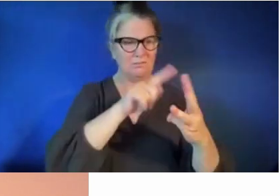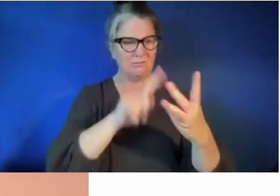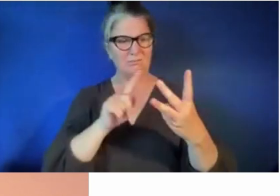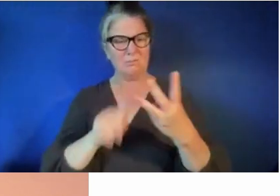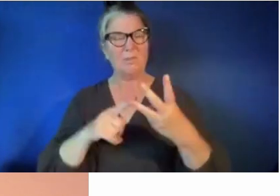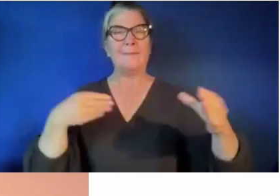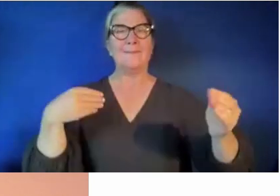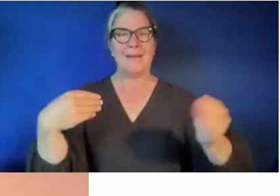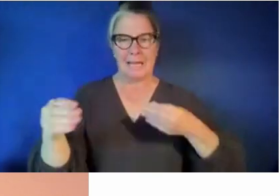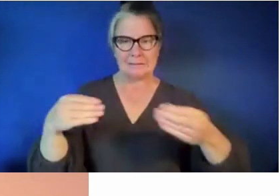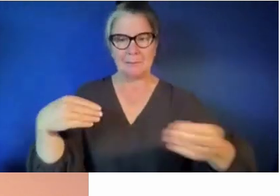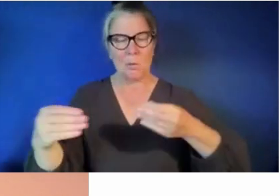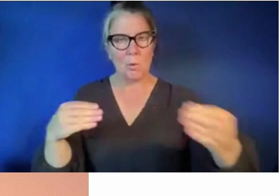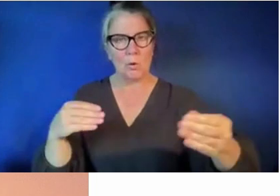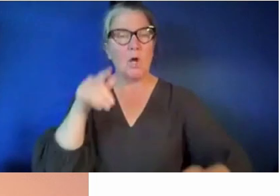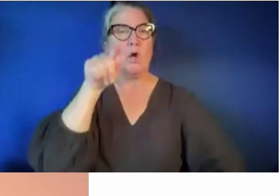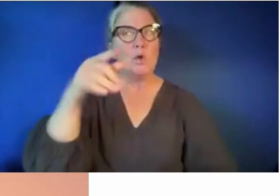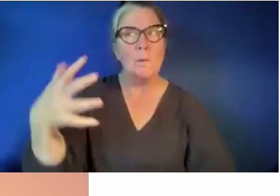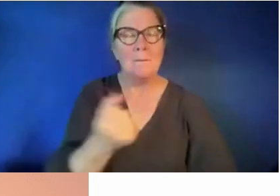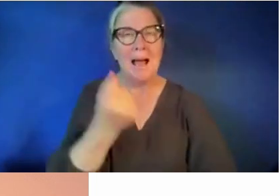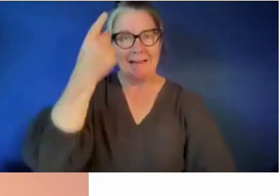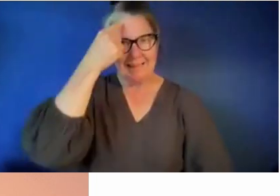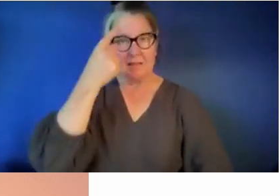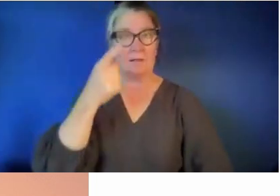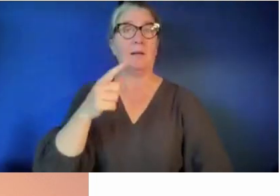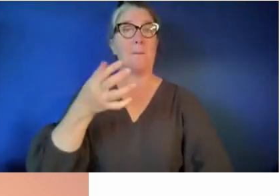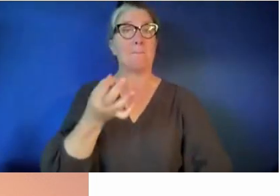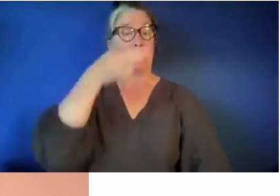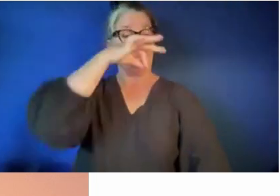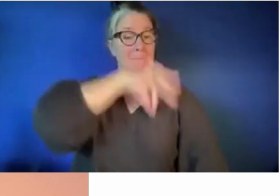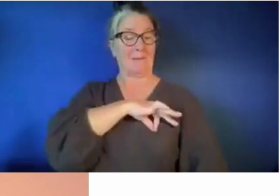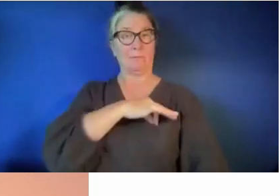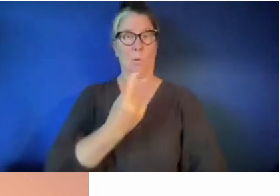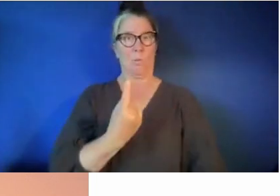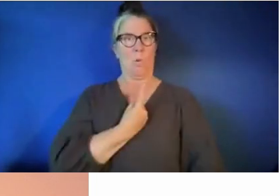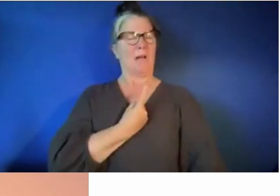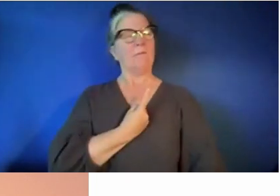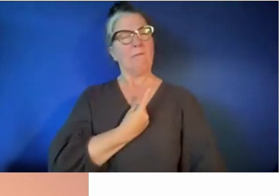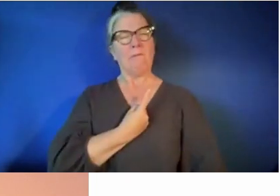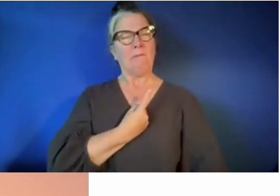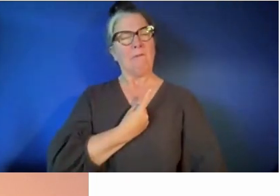that that has to be a mutually beneficial conversation. It's gotta work for the individual, it's gotta work for the team,